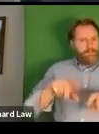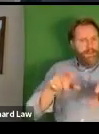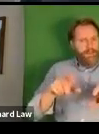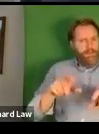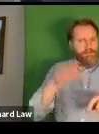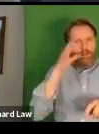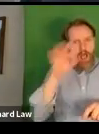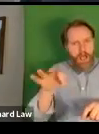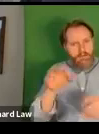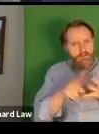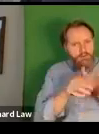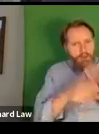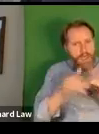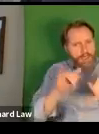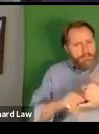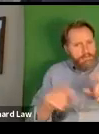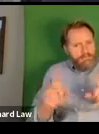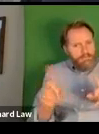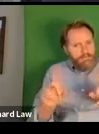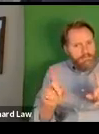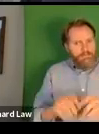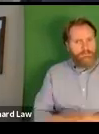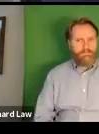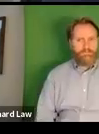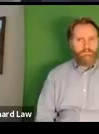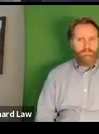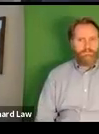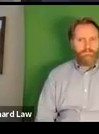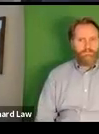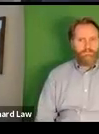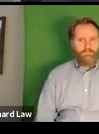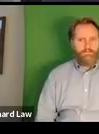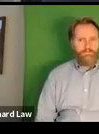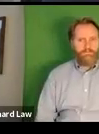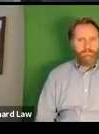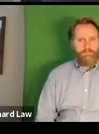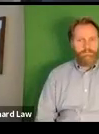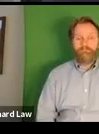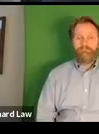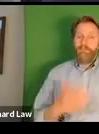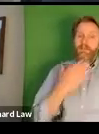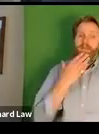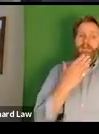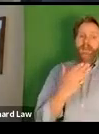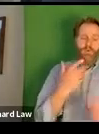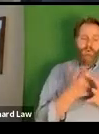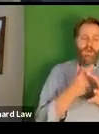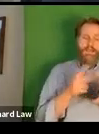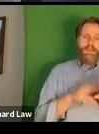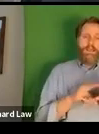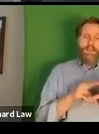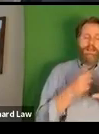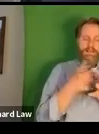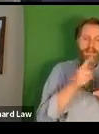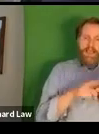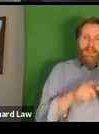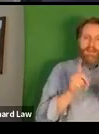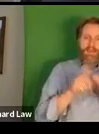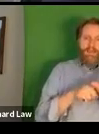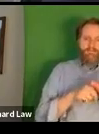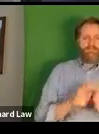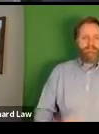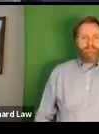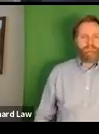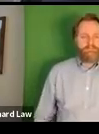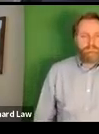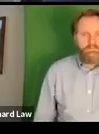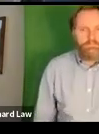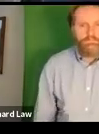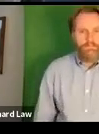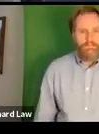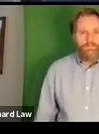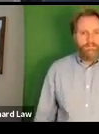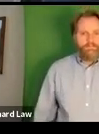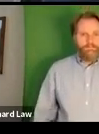there yeah thanks then Kenny yeah I think you know I understand what